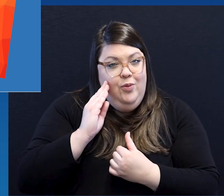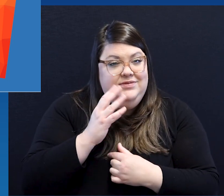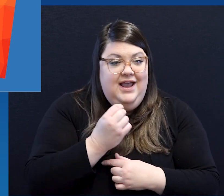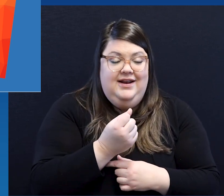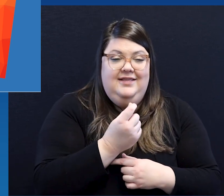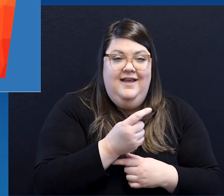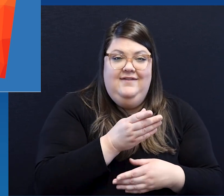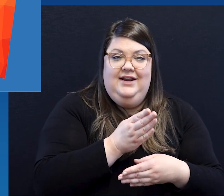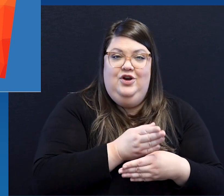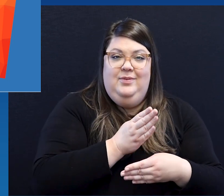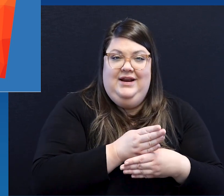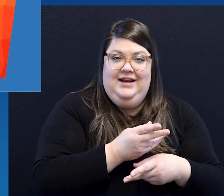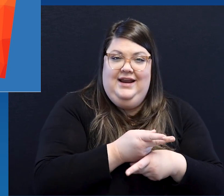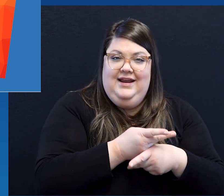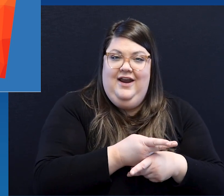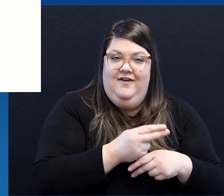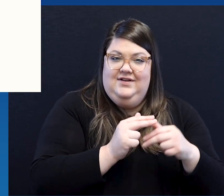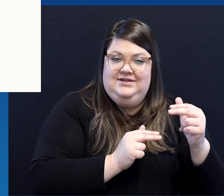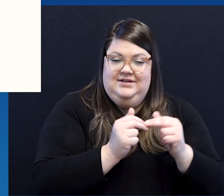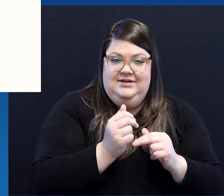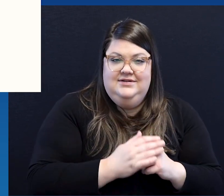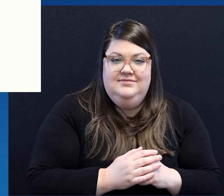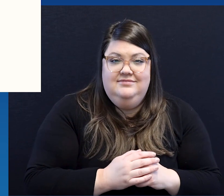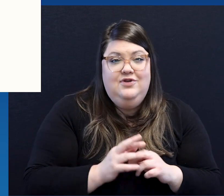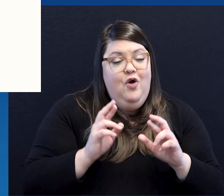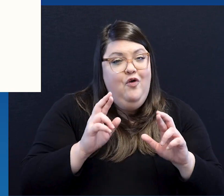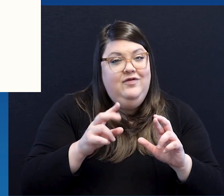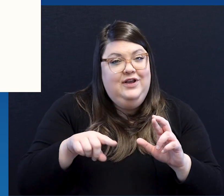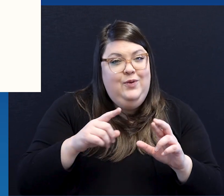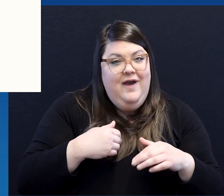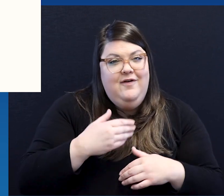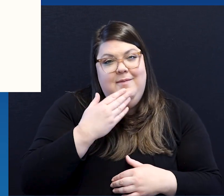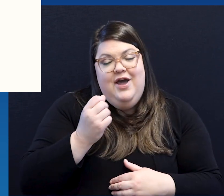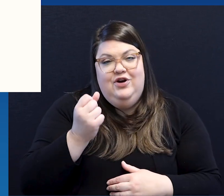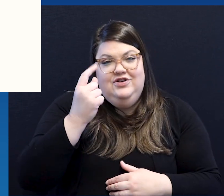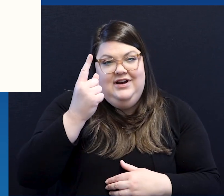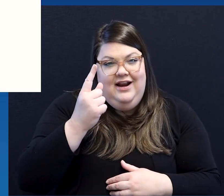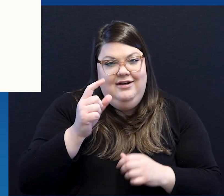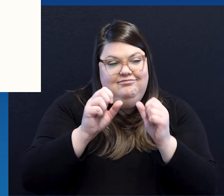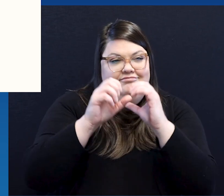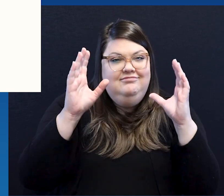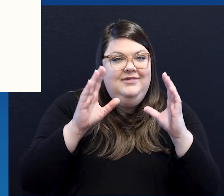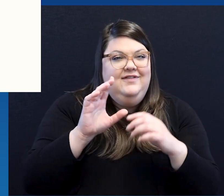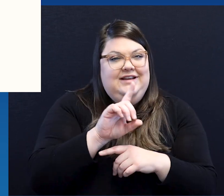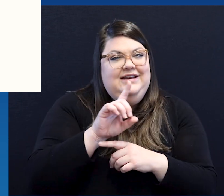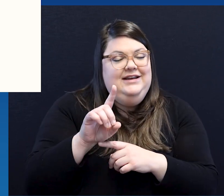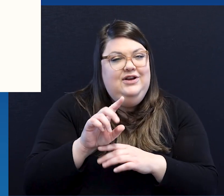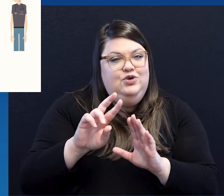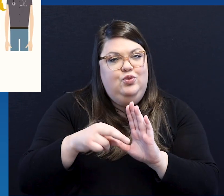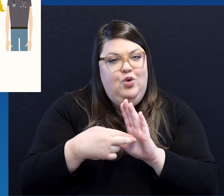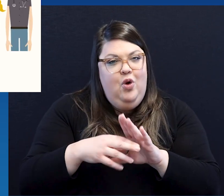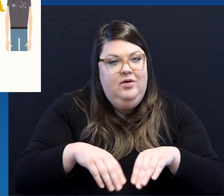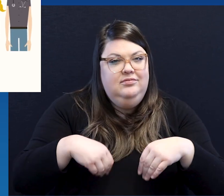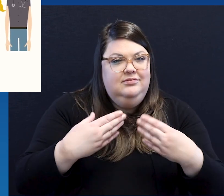Additionally, DDD oversees state operated facilities, currently we have 15 state operated group homes